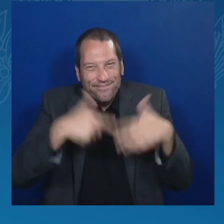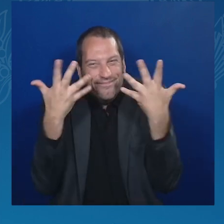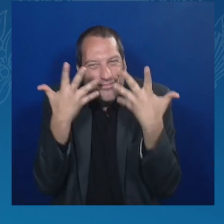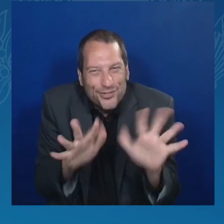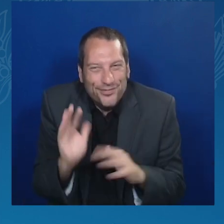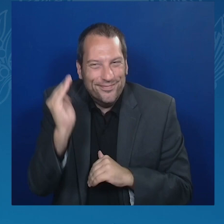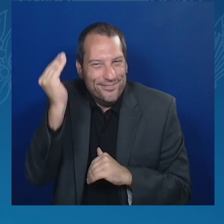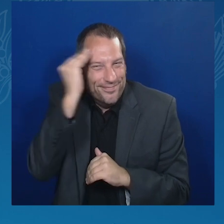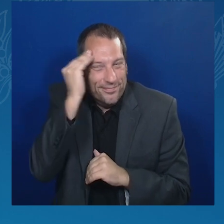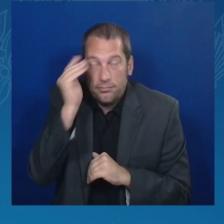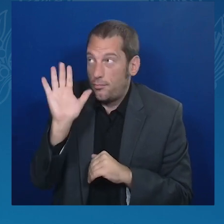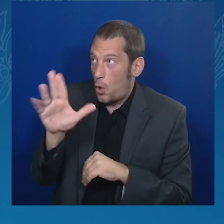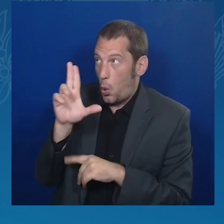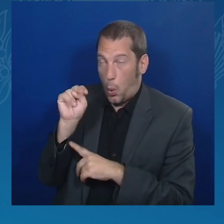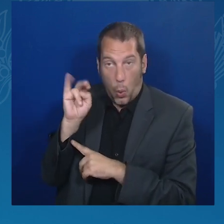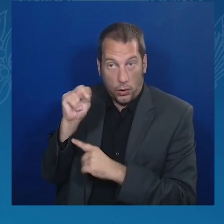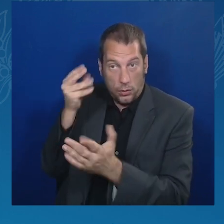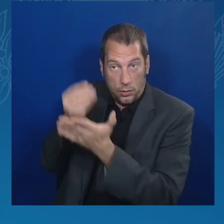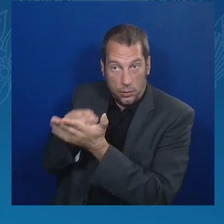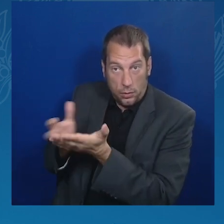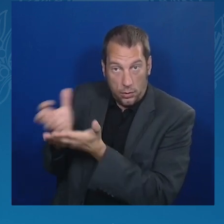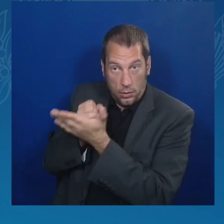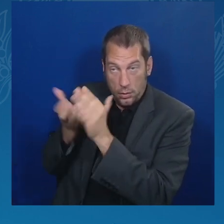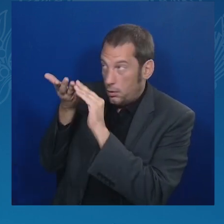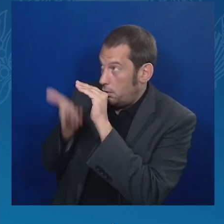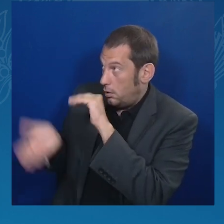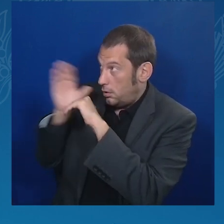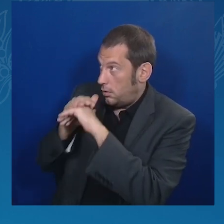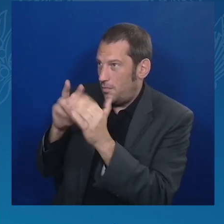when union wages go up, everyone's wages go up.